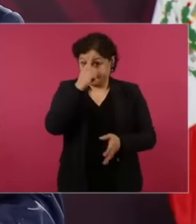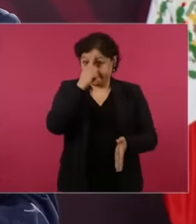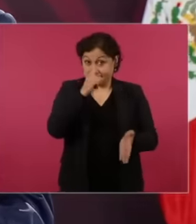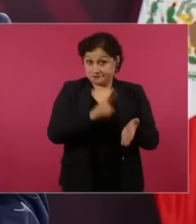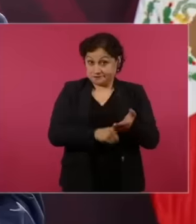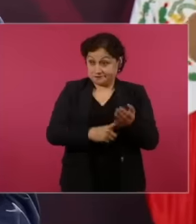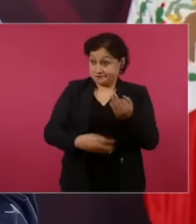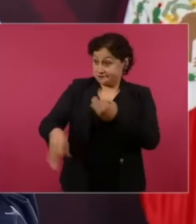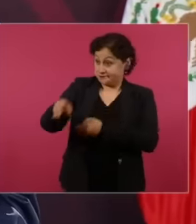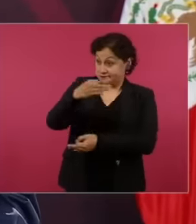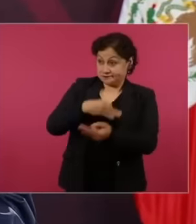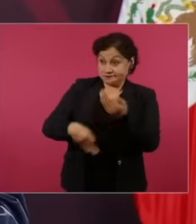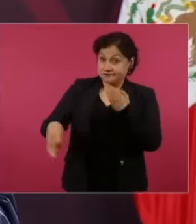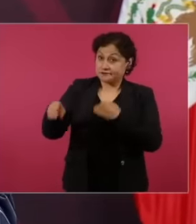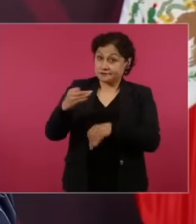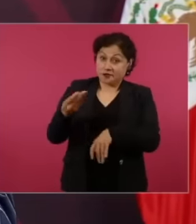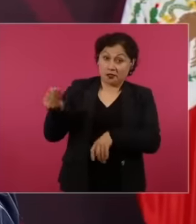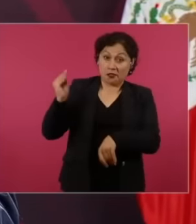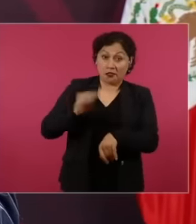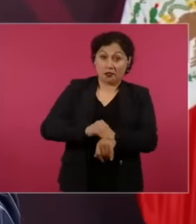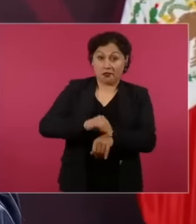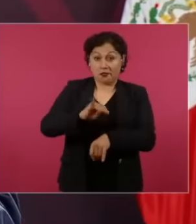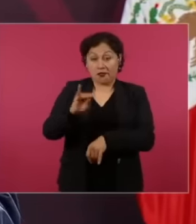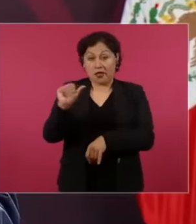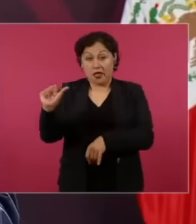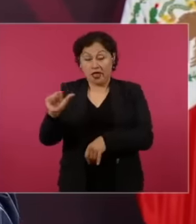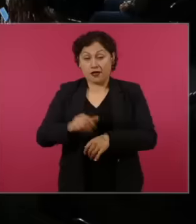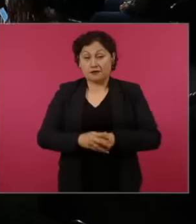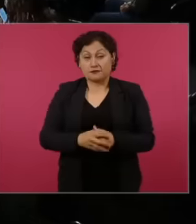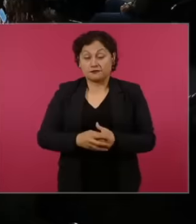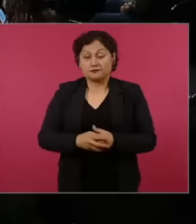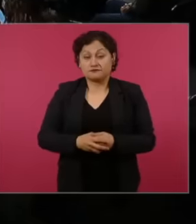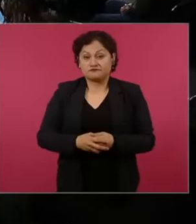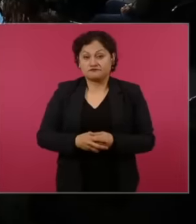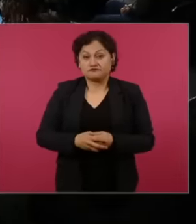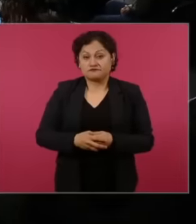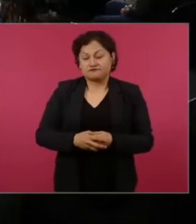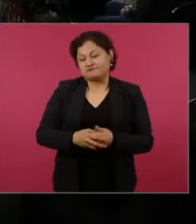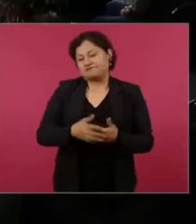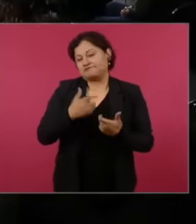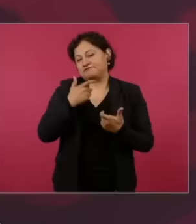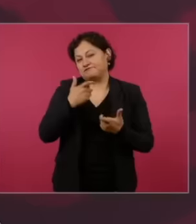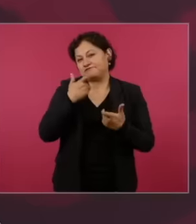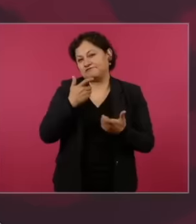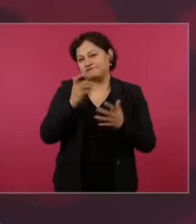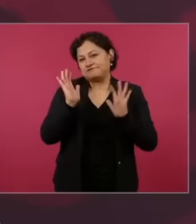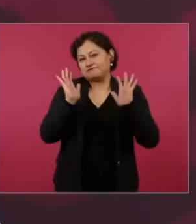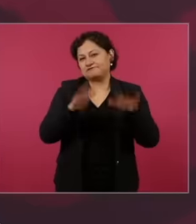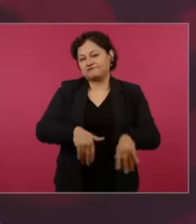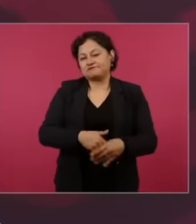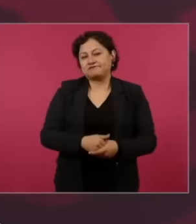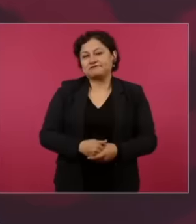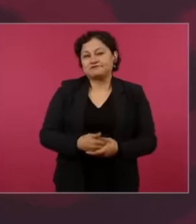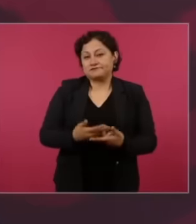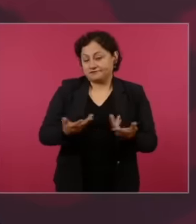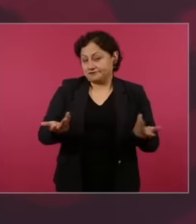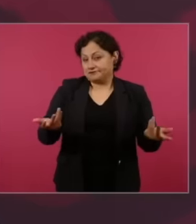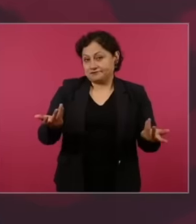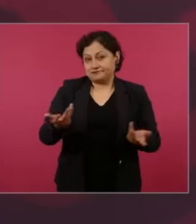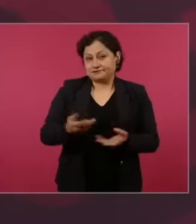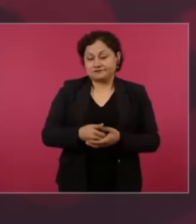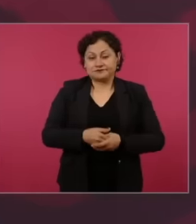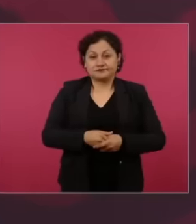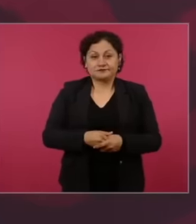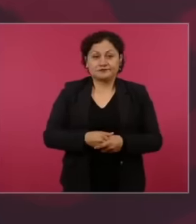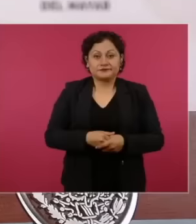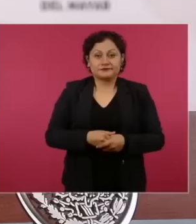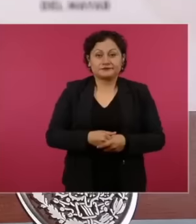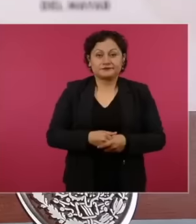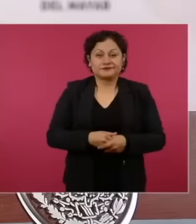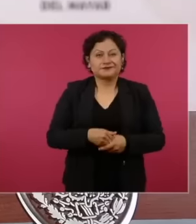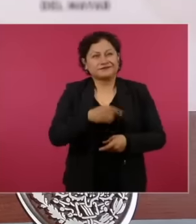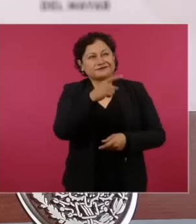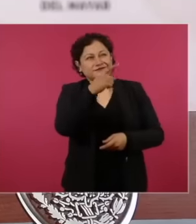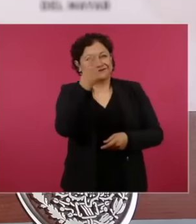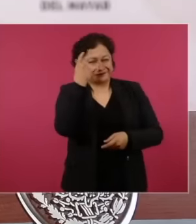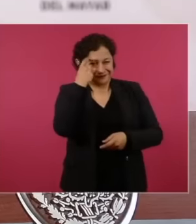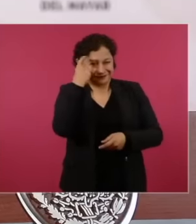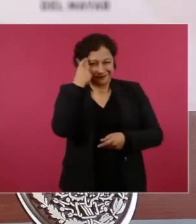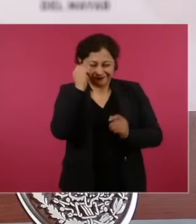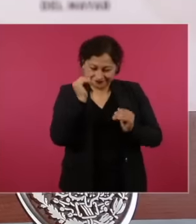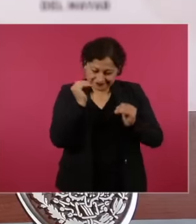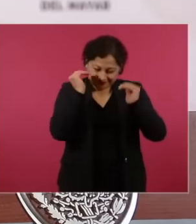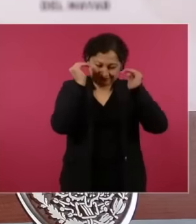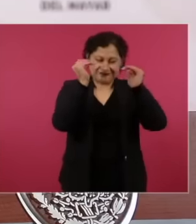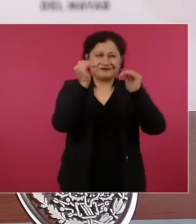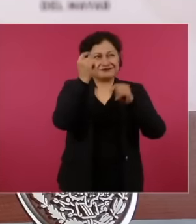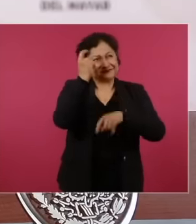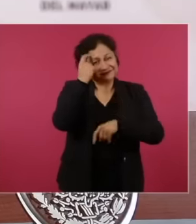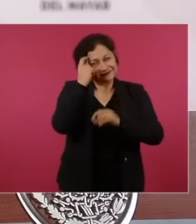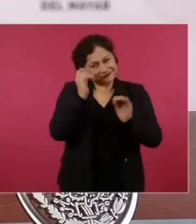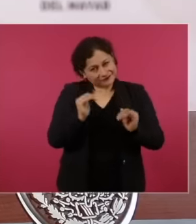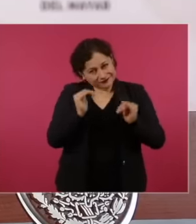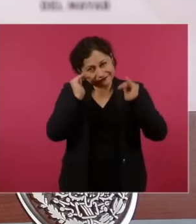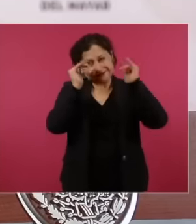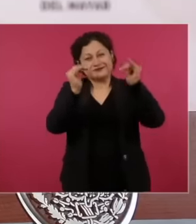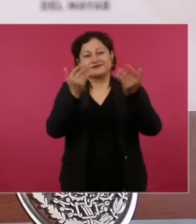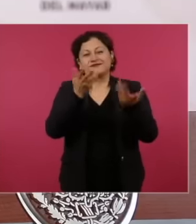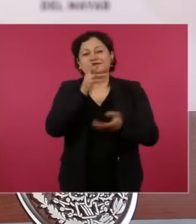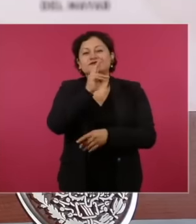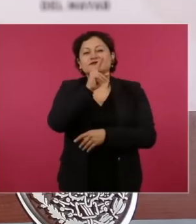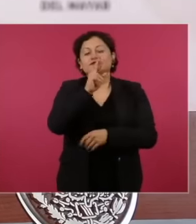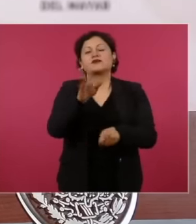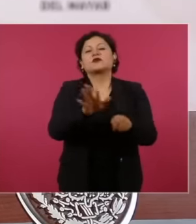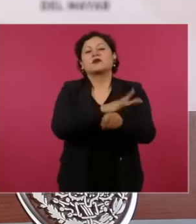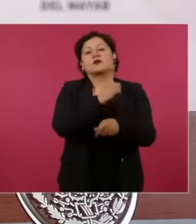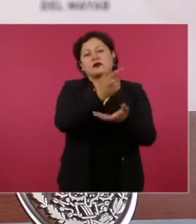Artificial Intelligence. I hope you think more about this because it is going to help us a lot too.